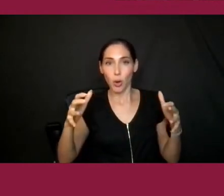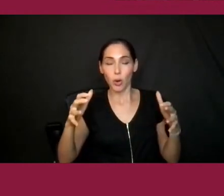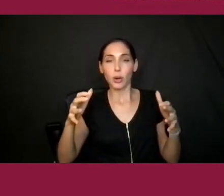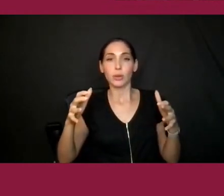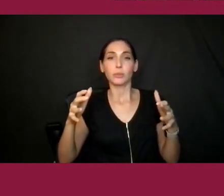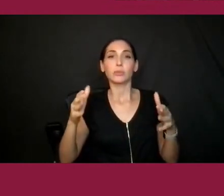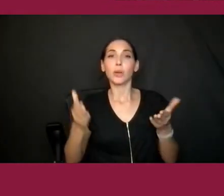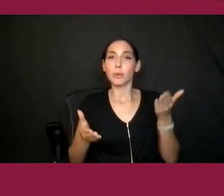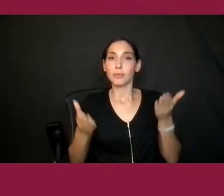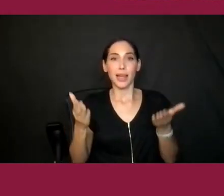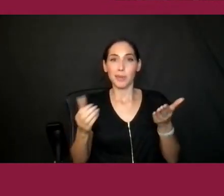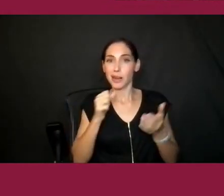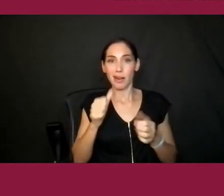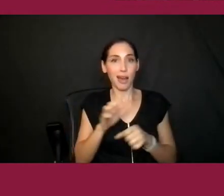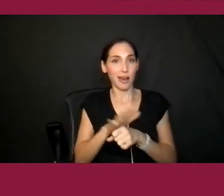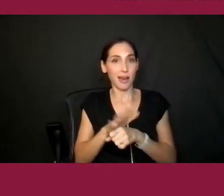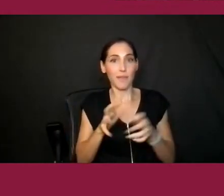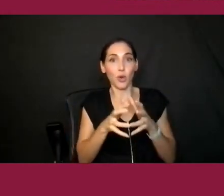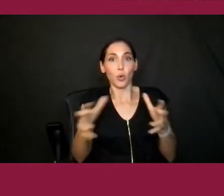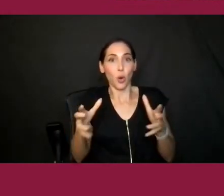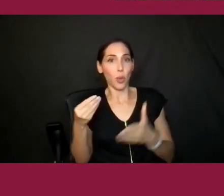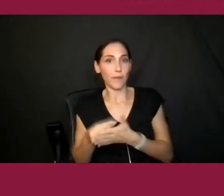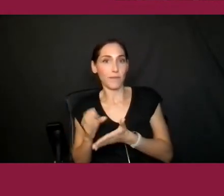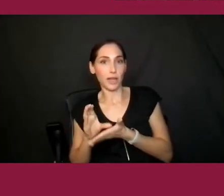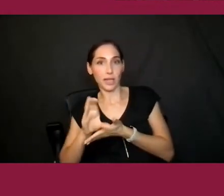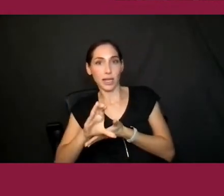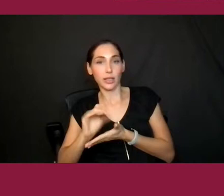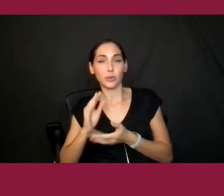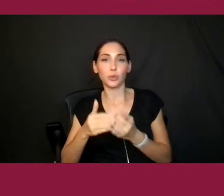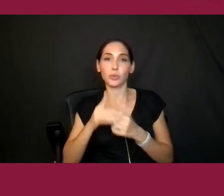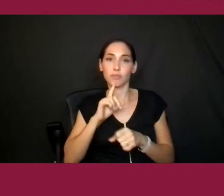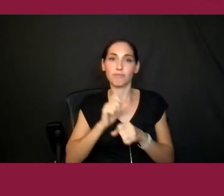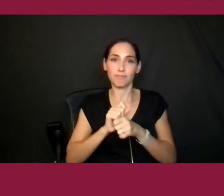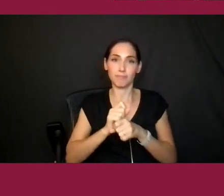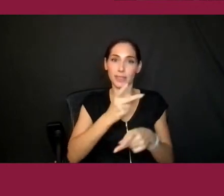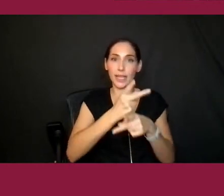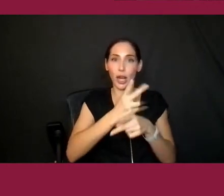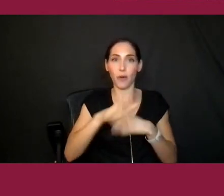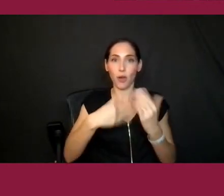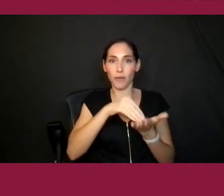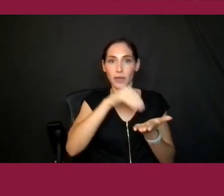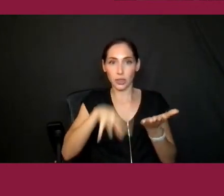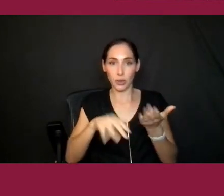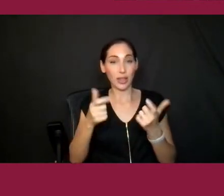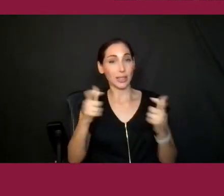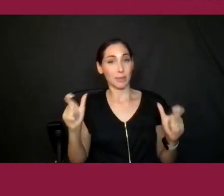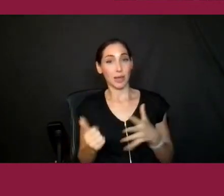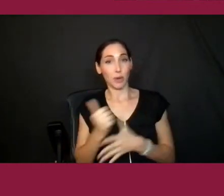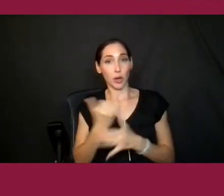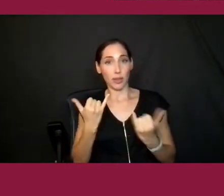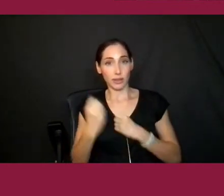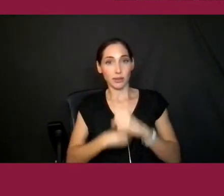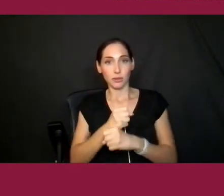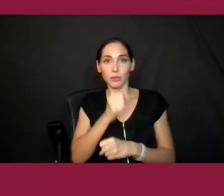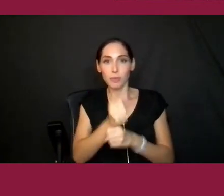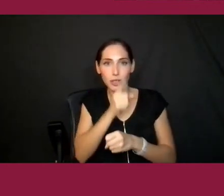may not be enough growth funding to cover all the students. Big priority this year is to make sure that all students are funded. Um,